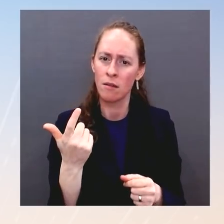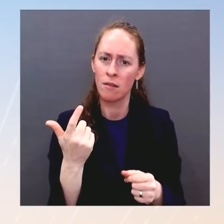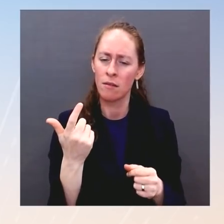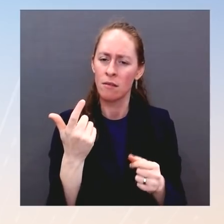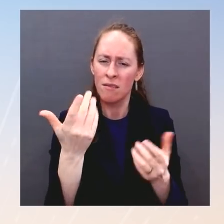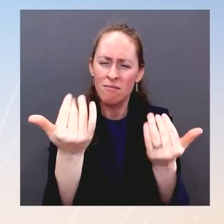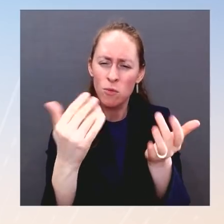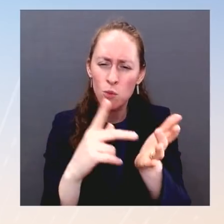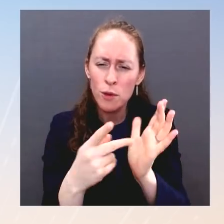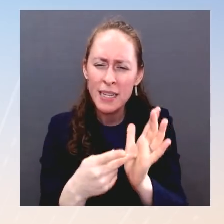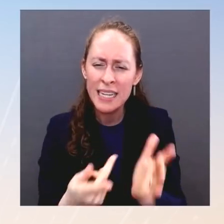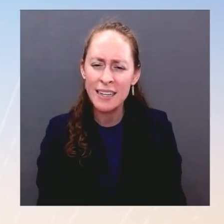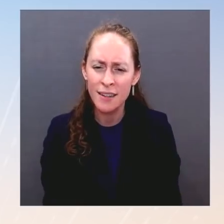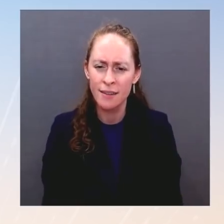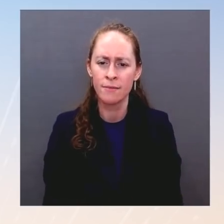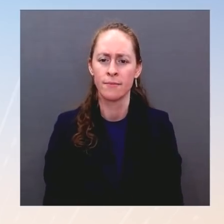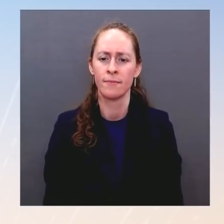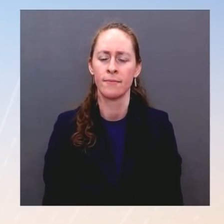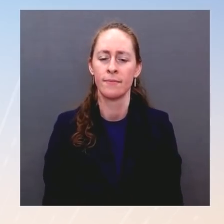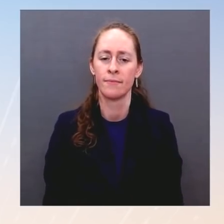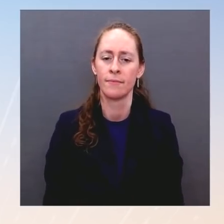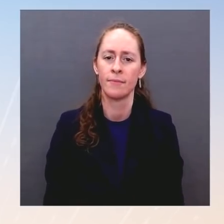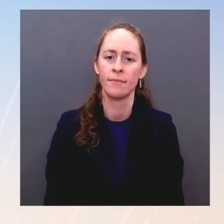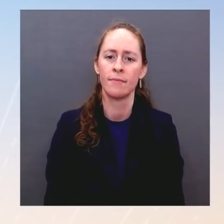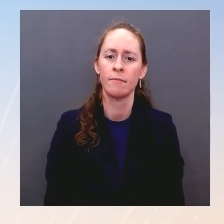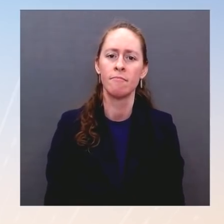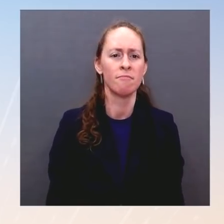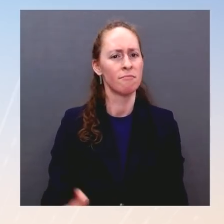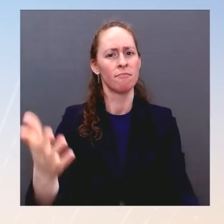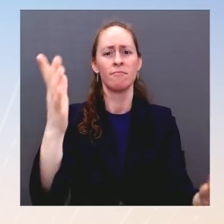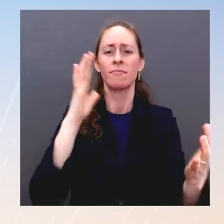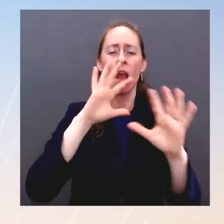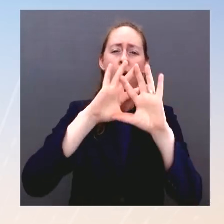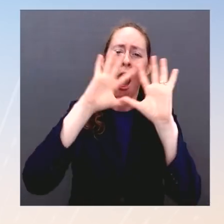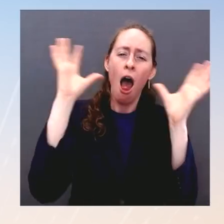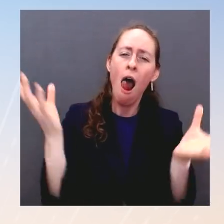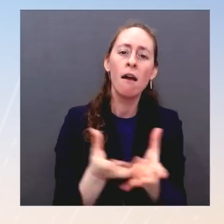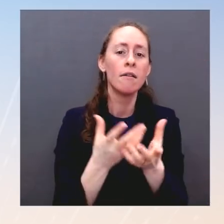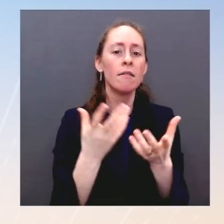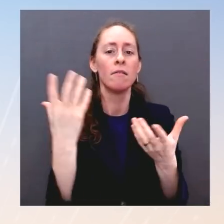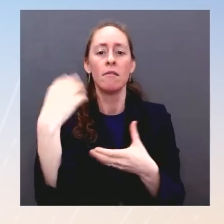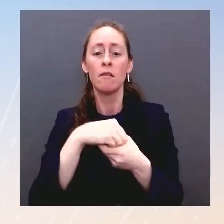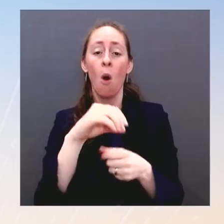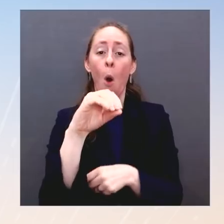you know, all Russian transactions and on oil and gas. Sort of -- like do you think that Americans are not willing